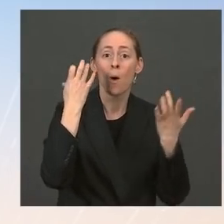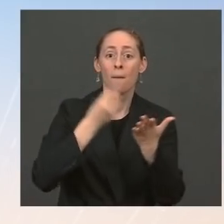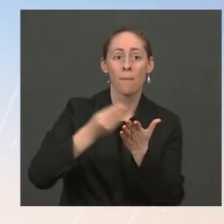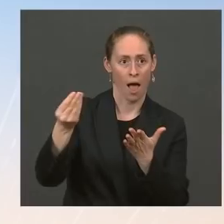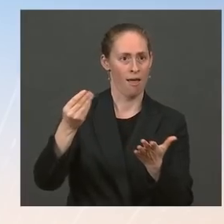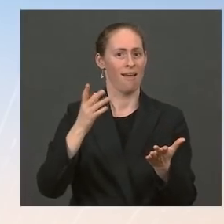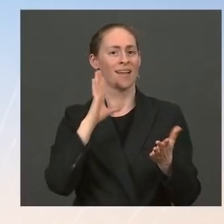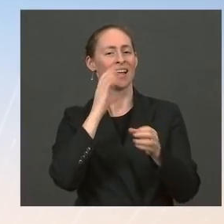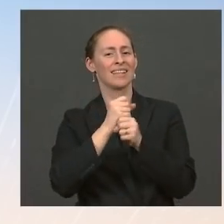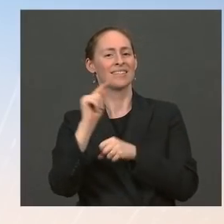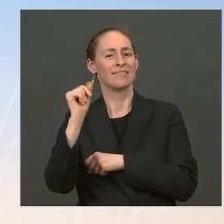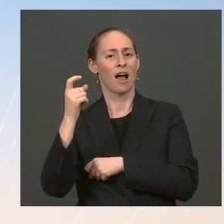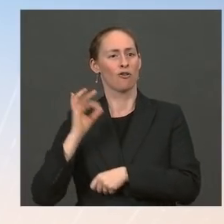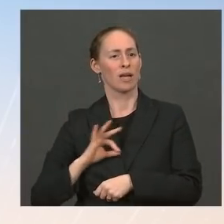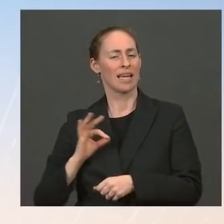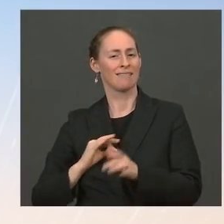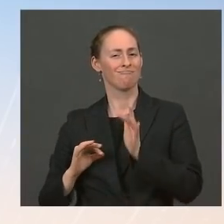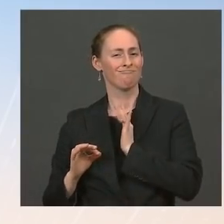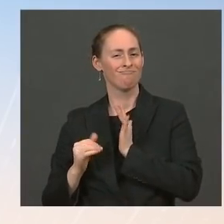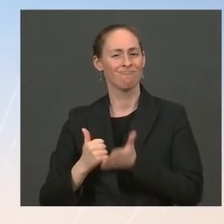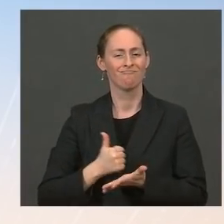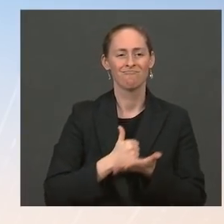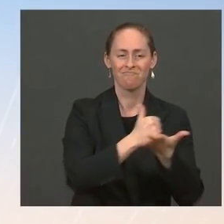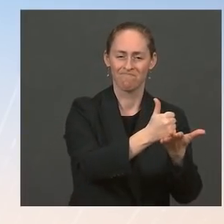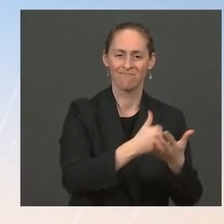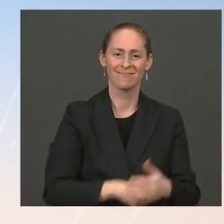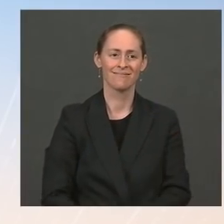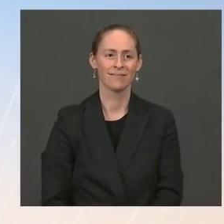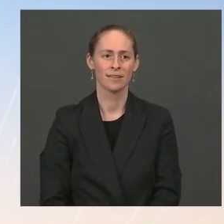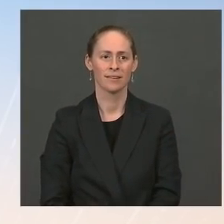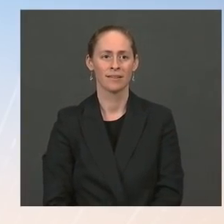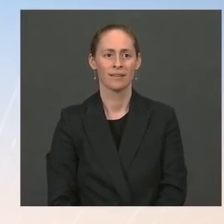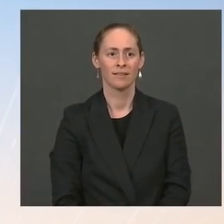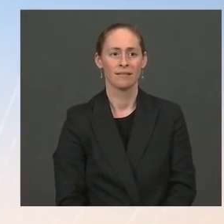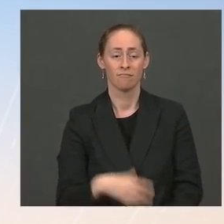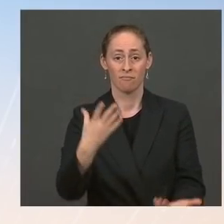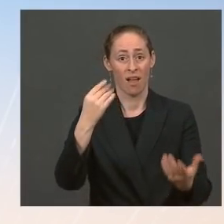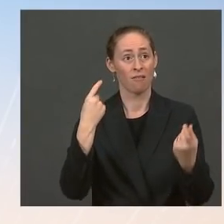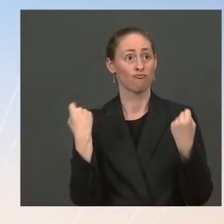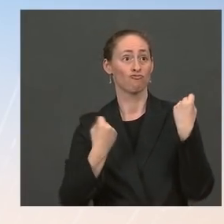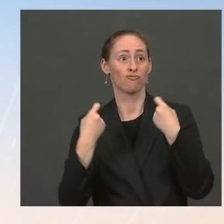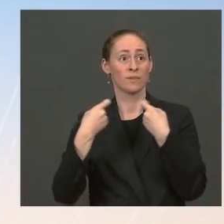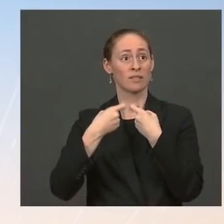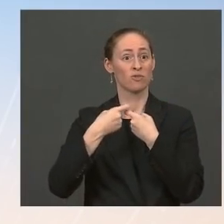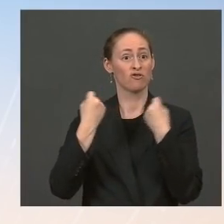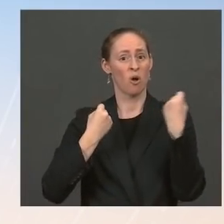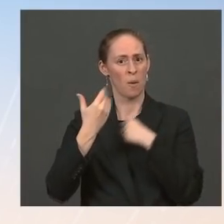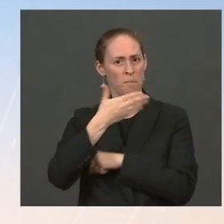and the driving of electric vehicle -- something that's good for our climate. But all diplomatic relationships have areas